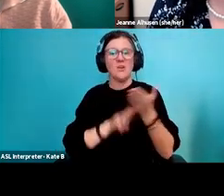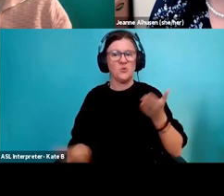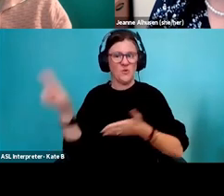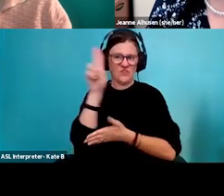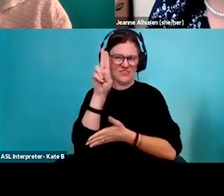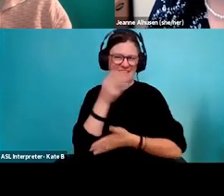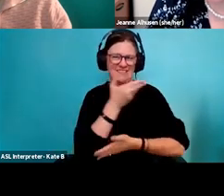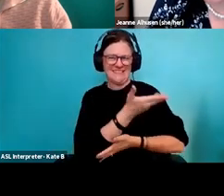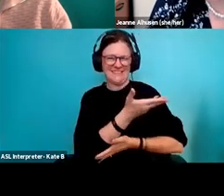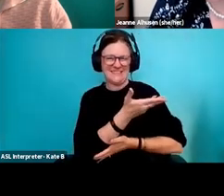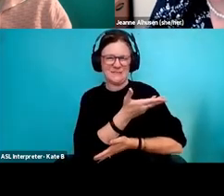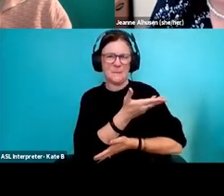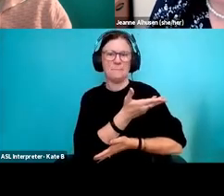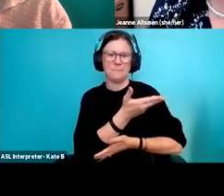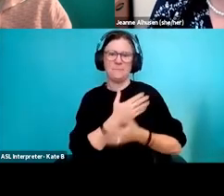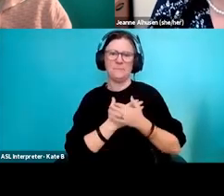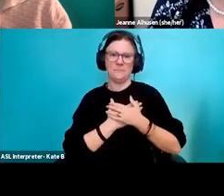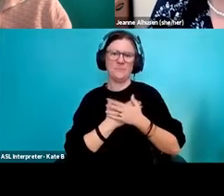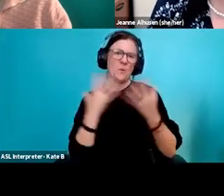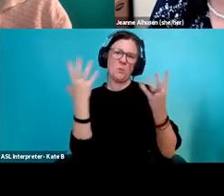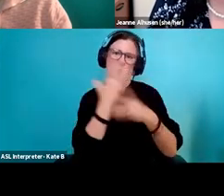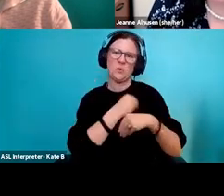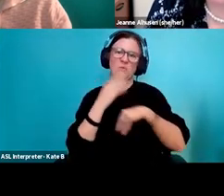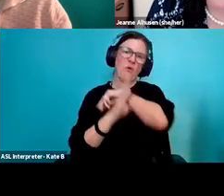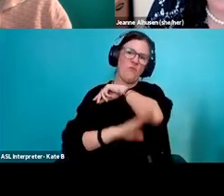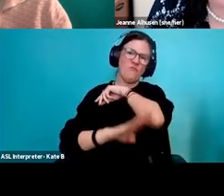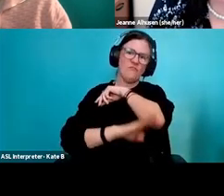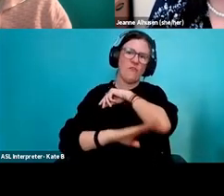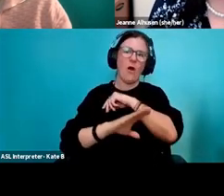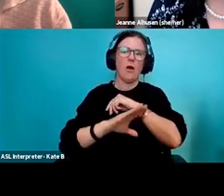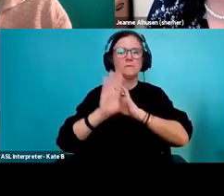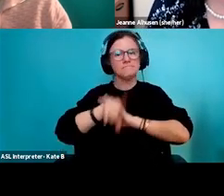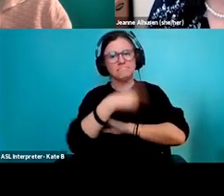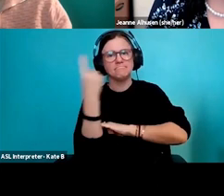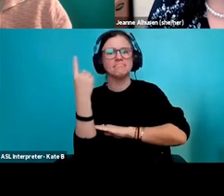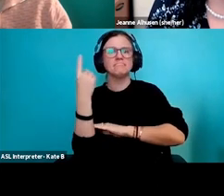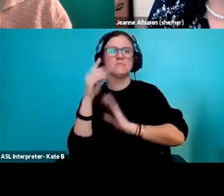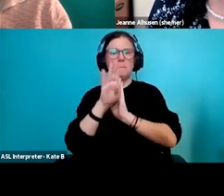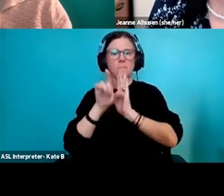on this last slide, and it's a beautiful fall day. In the background is Thomas Jefferson's